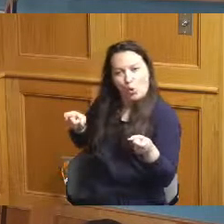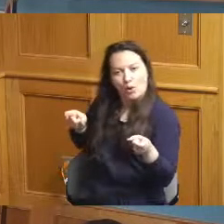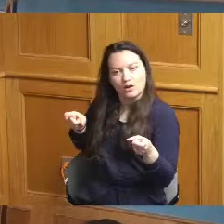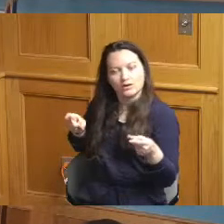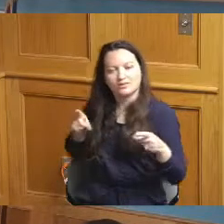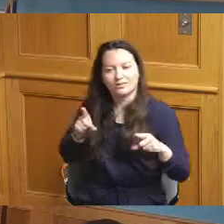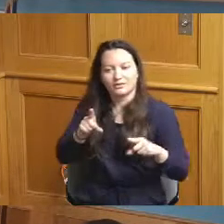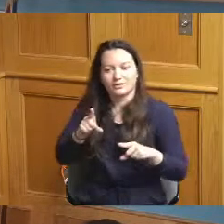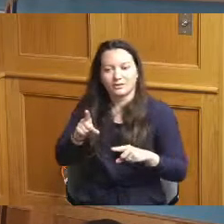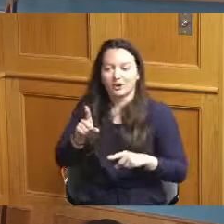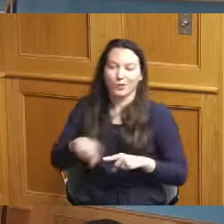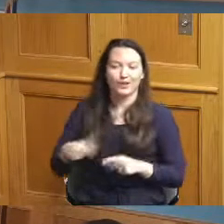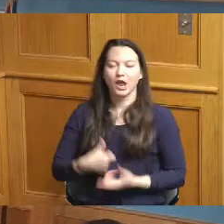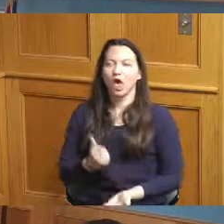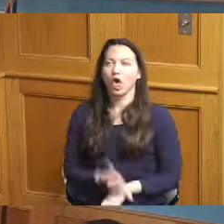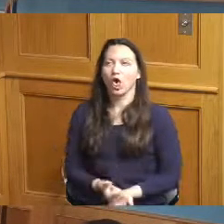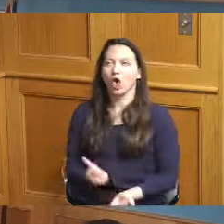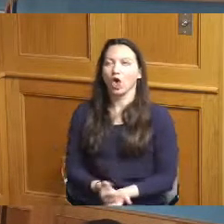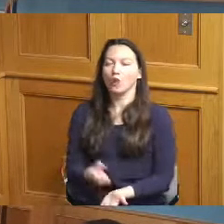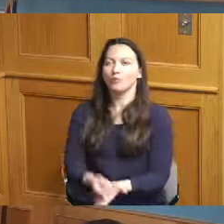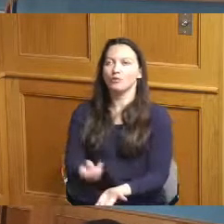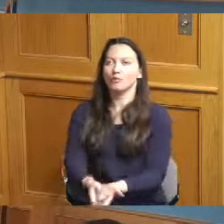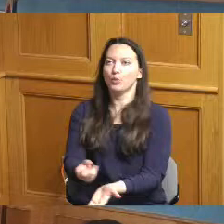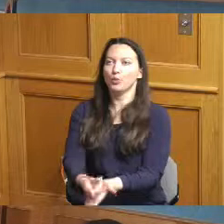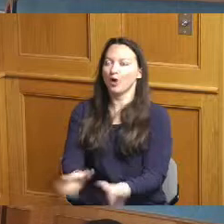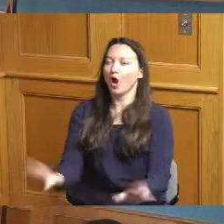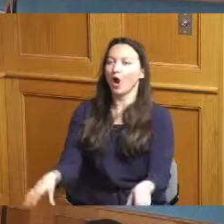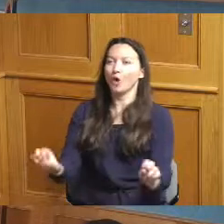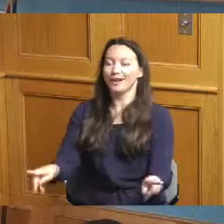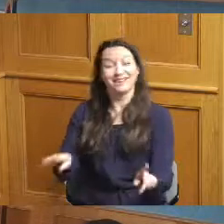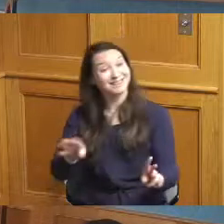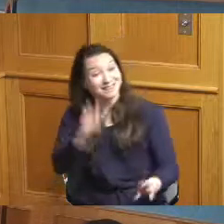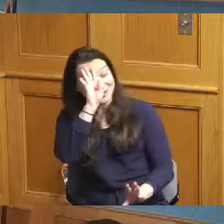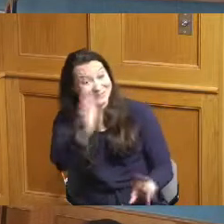can't be the rubber stamp of you know you just say you're going to create some jobs and then